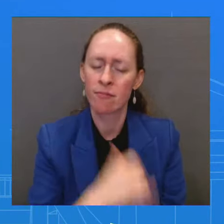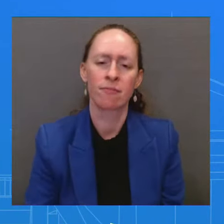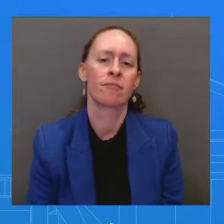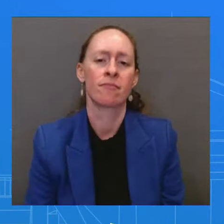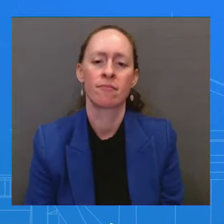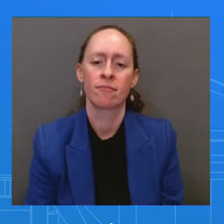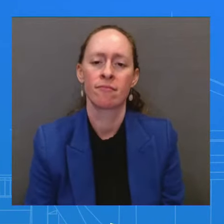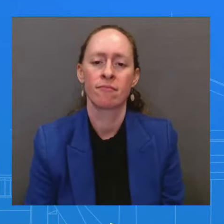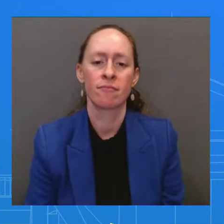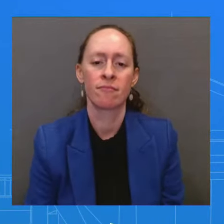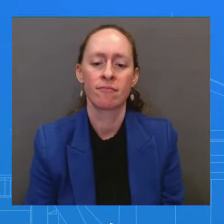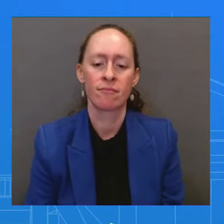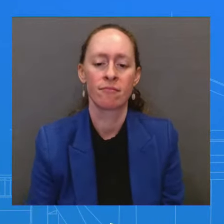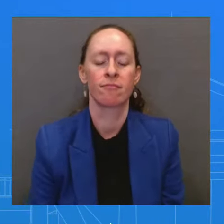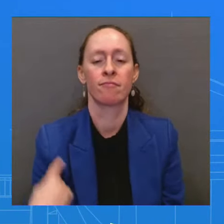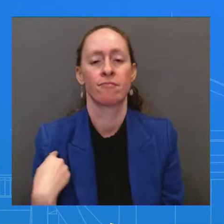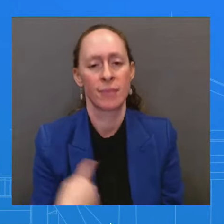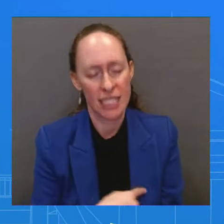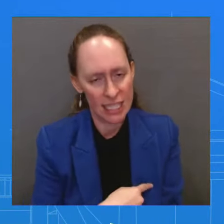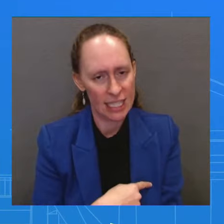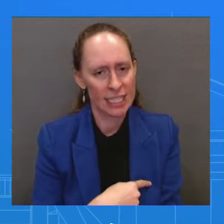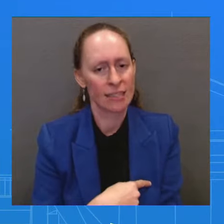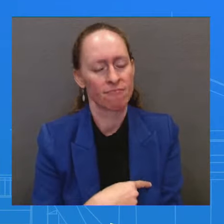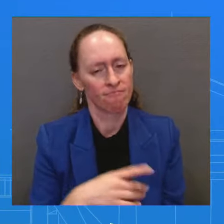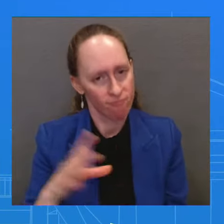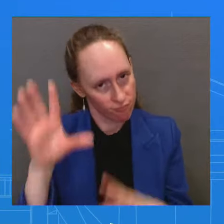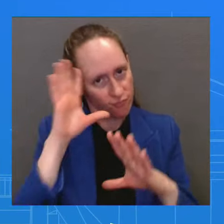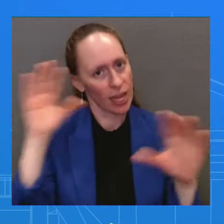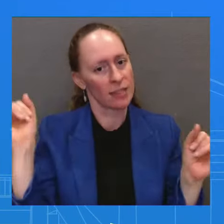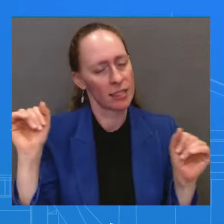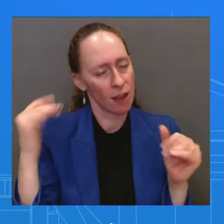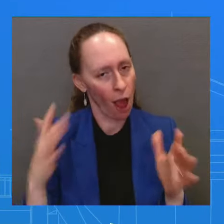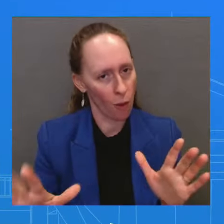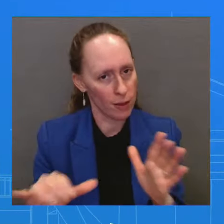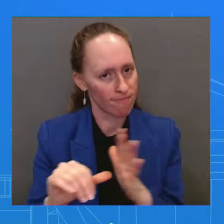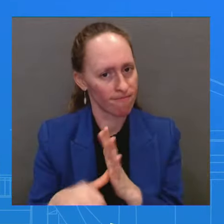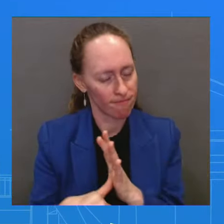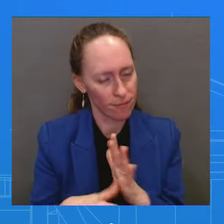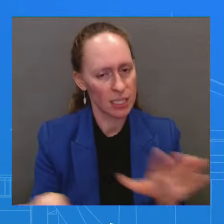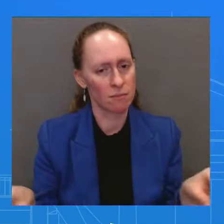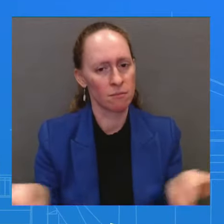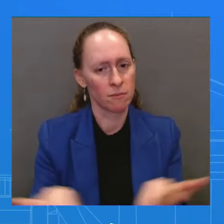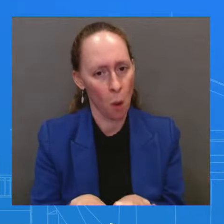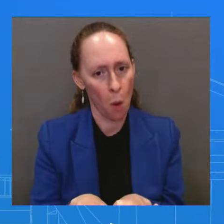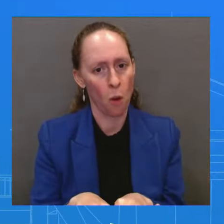the President made this point -- for our own national security to make sure that we continue to provide support.